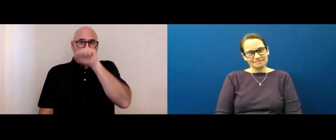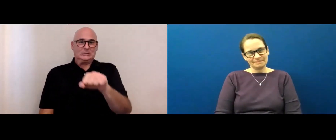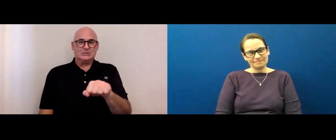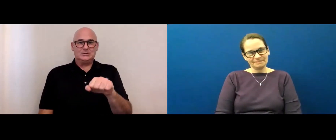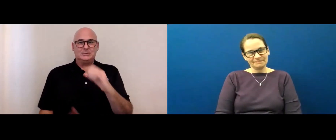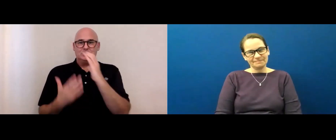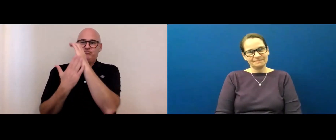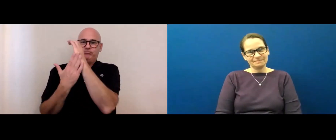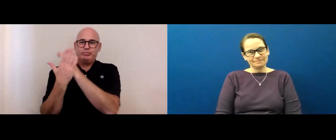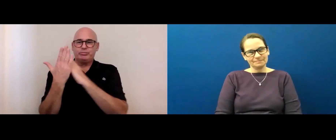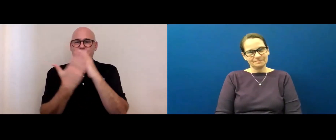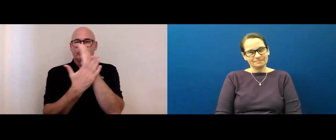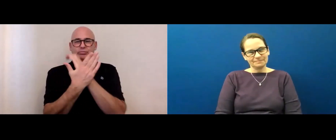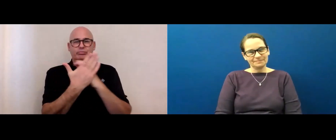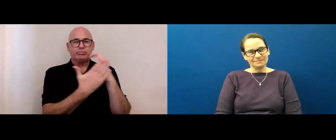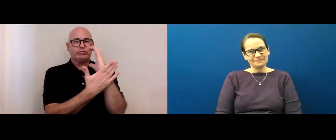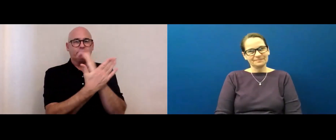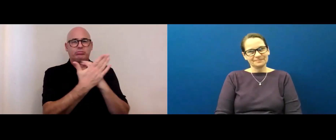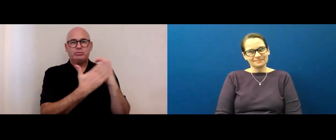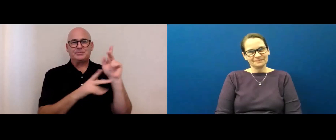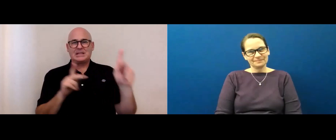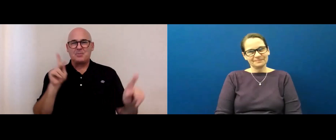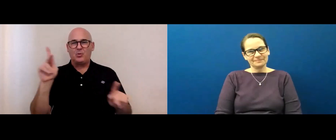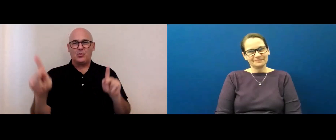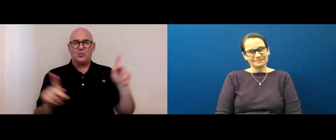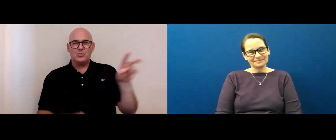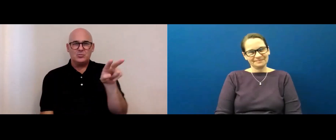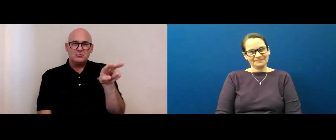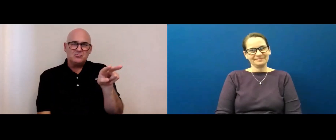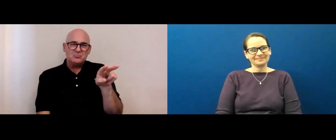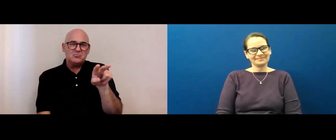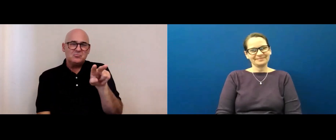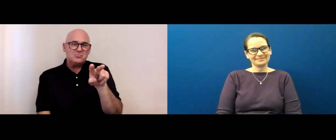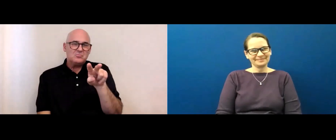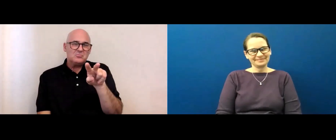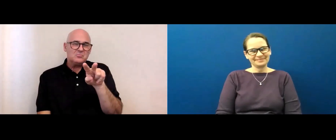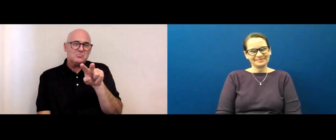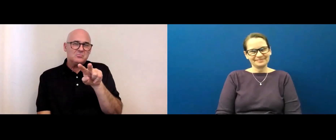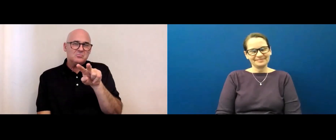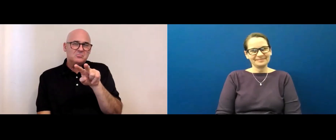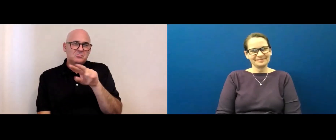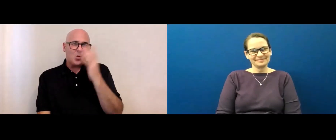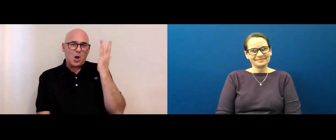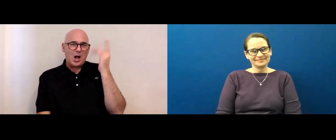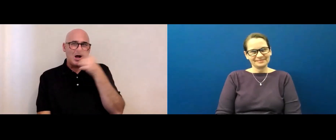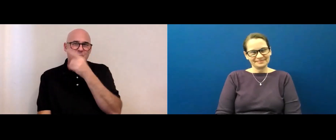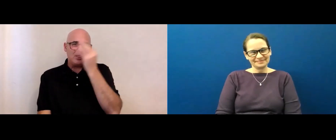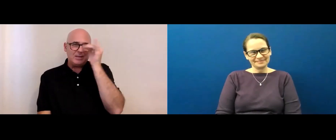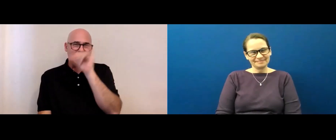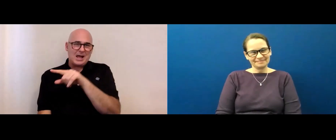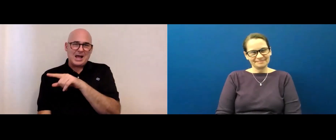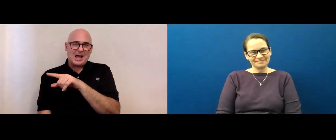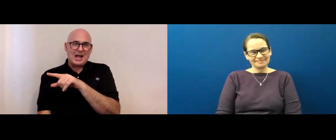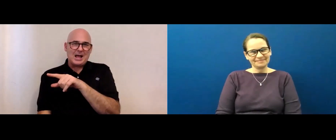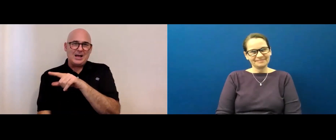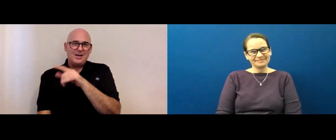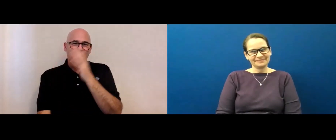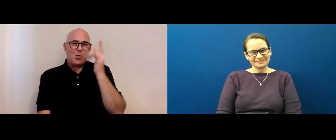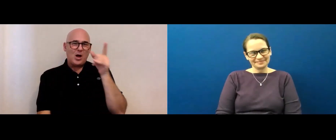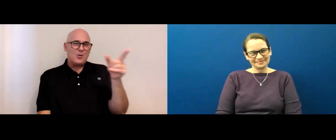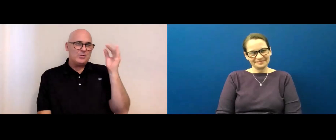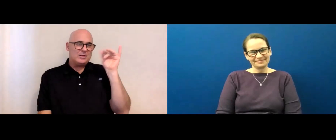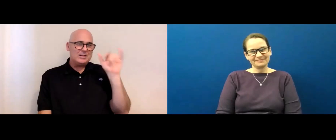I love people watching love people watching like why did that person do